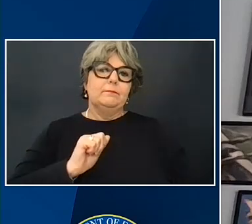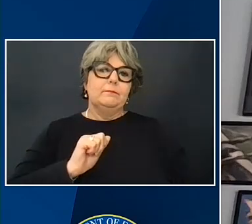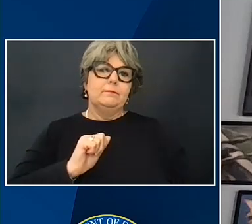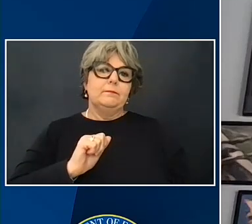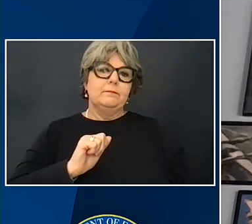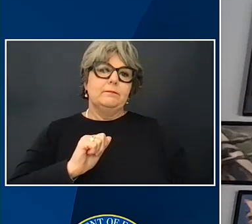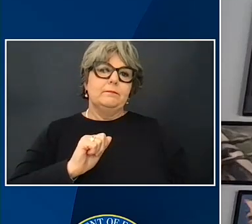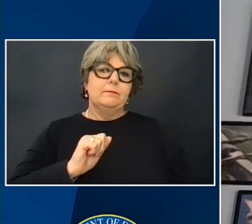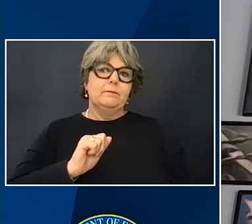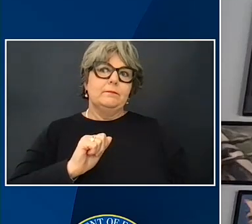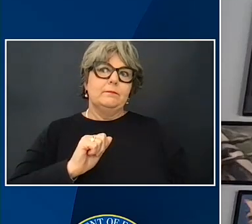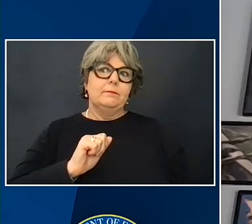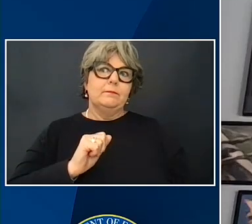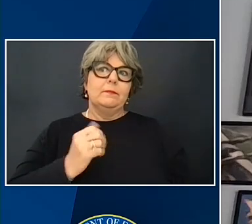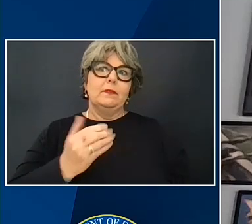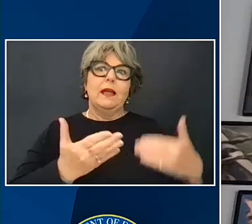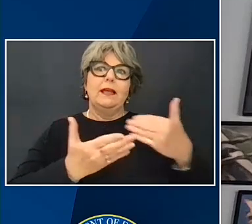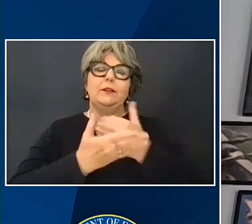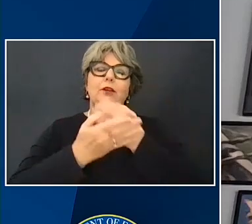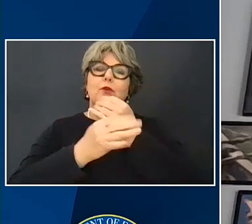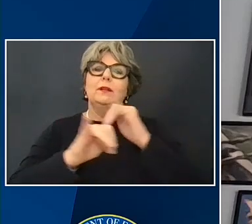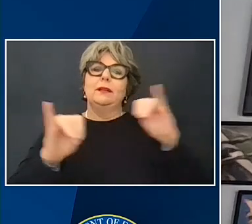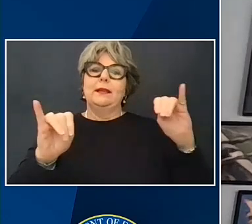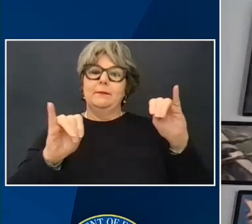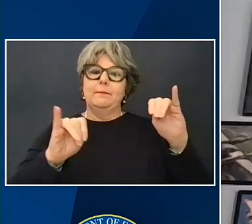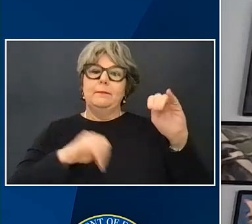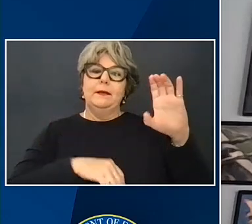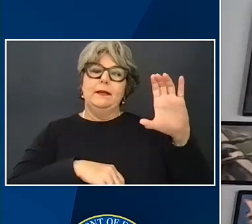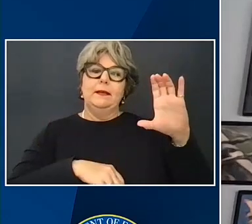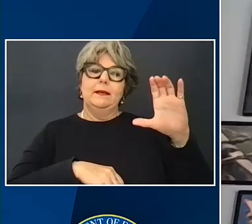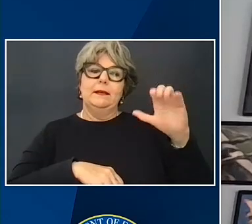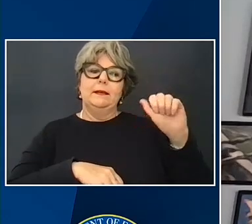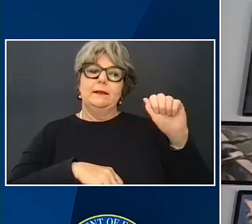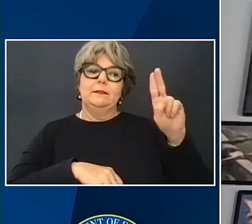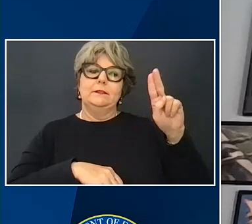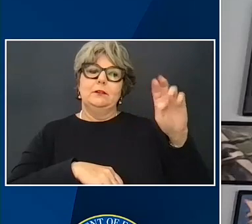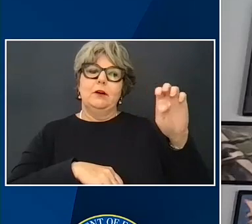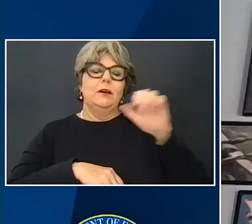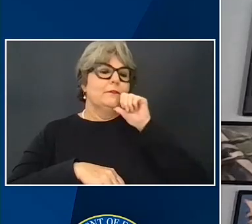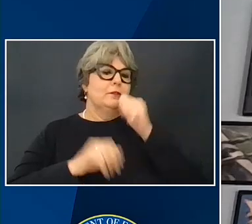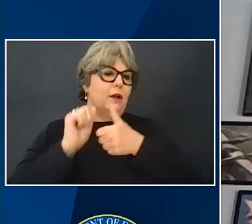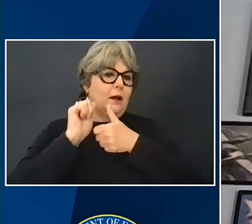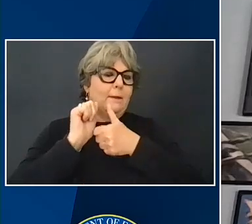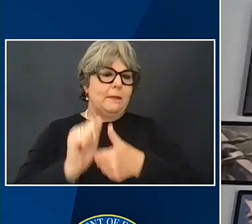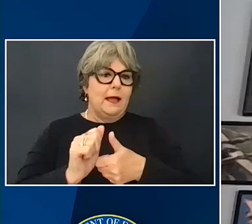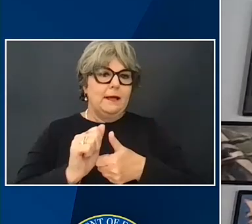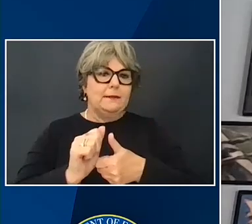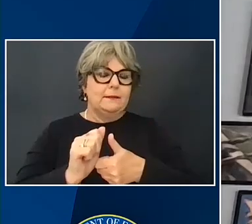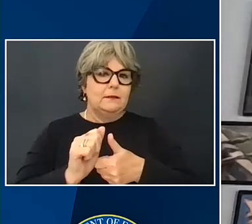independent cause for noncompliance. But you're not going to- I think here